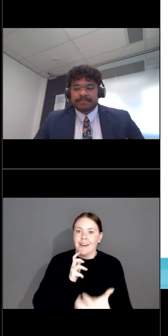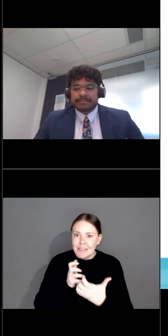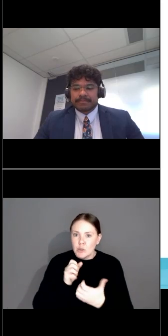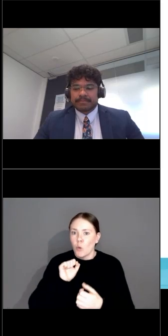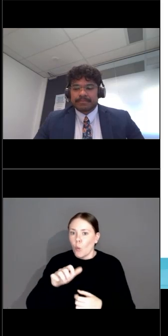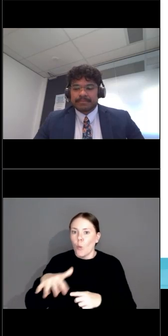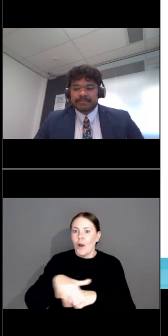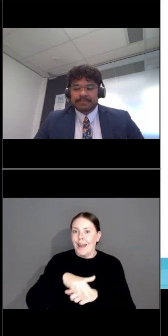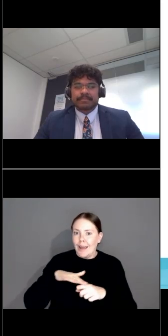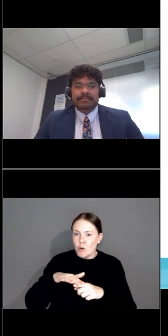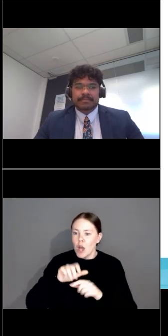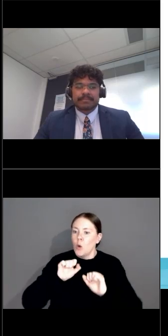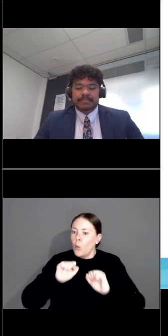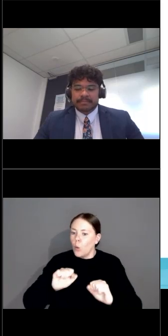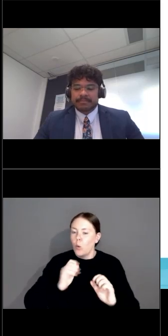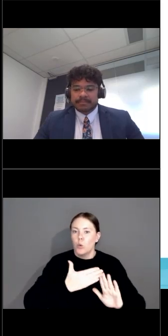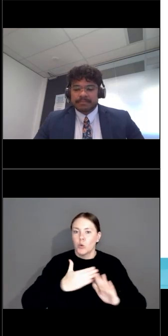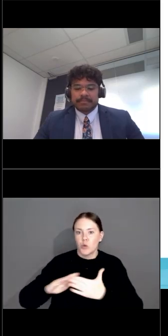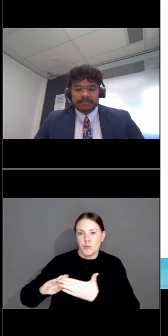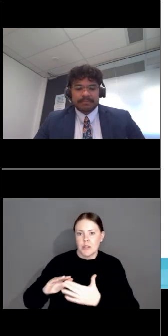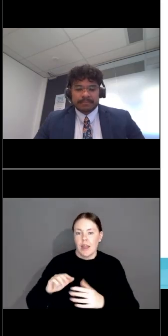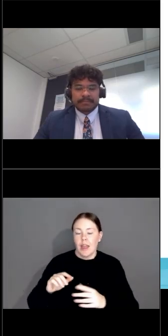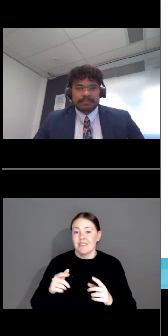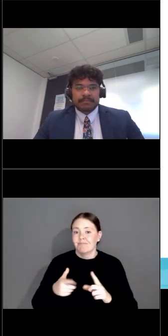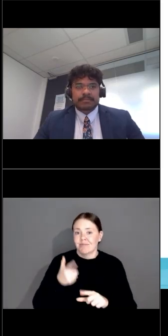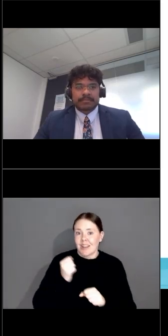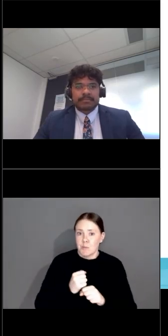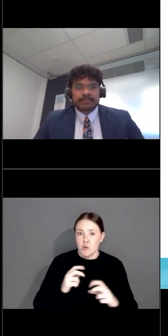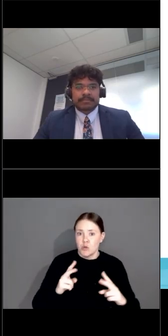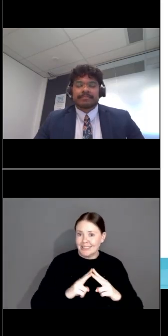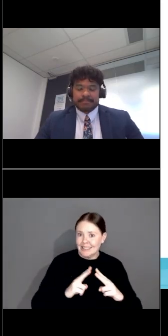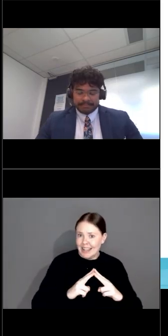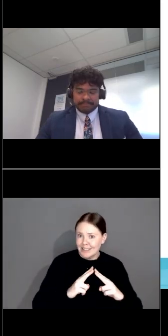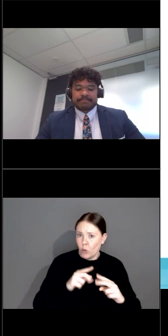at least you know like in town it's a very different community in cairns you know in the Cape